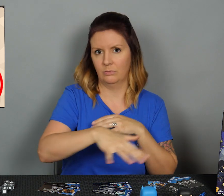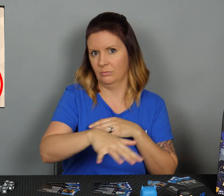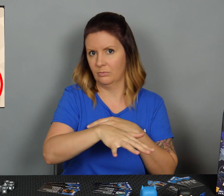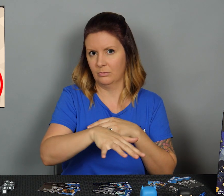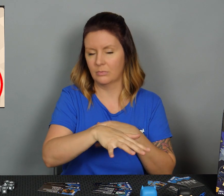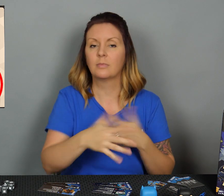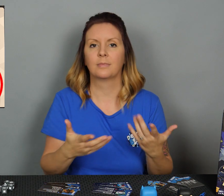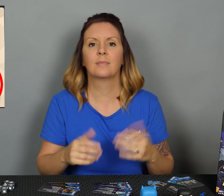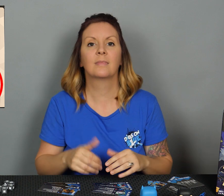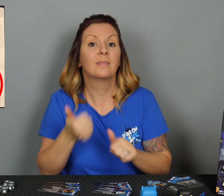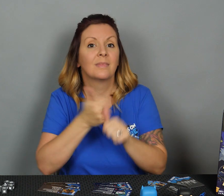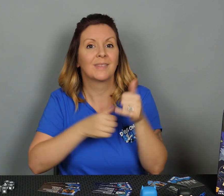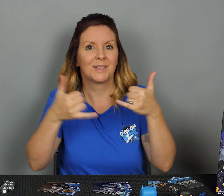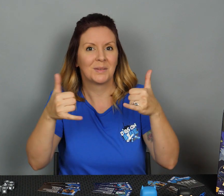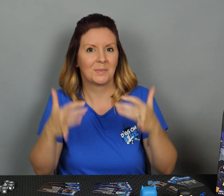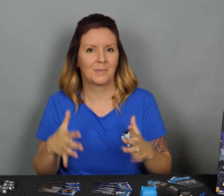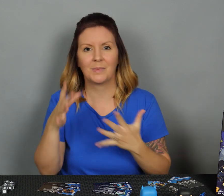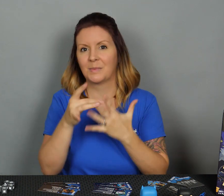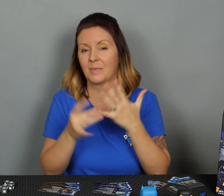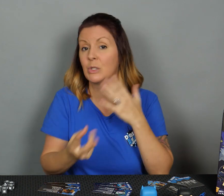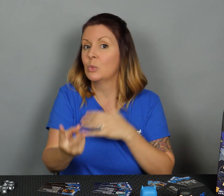on the game board.